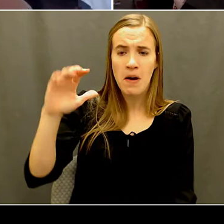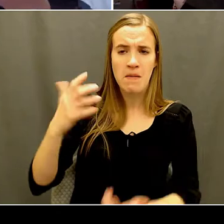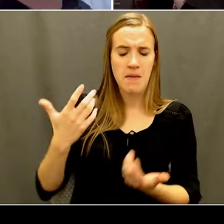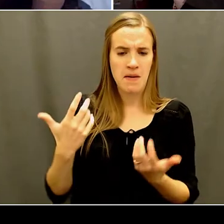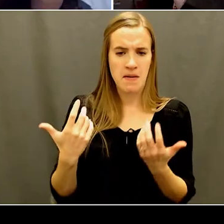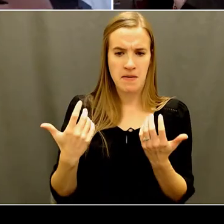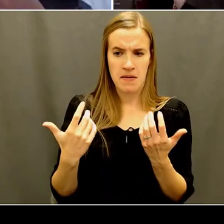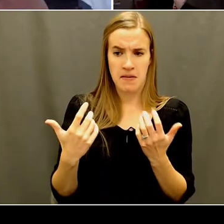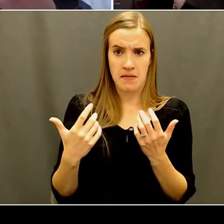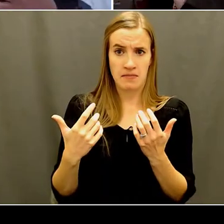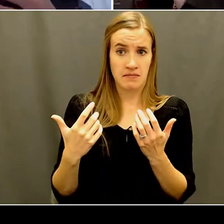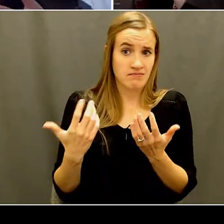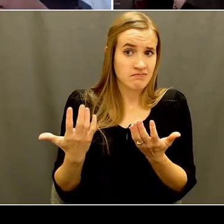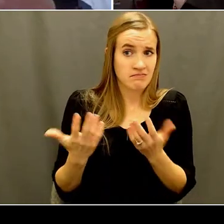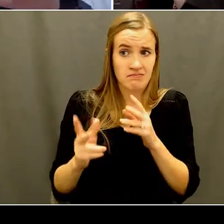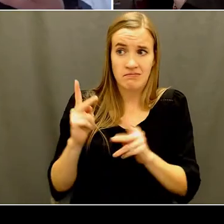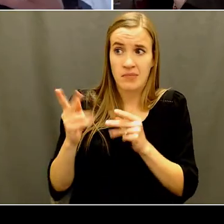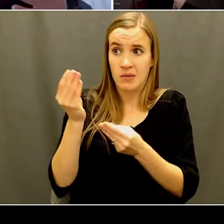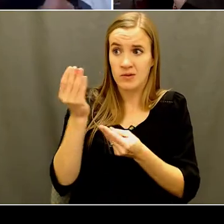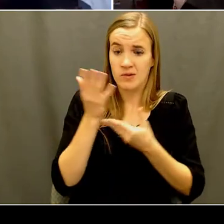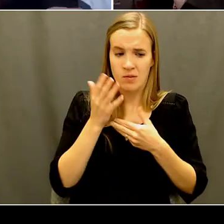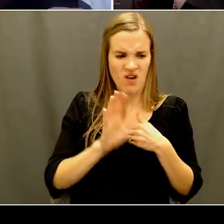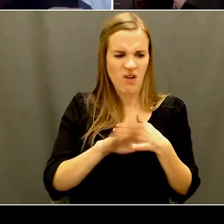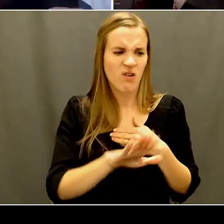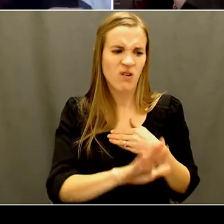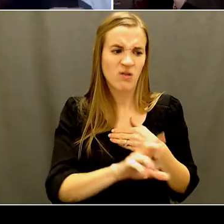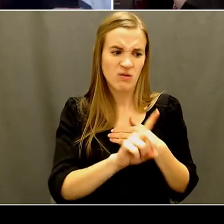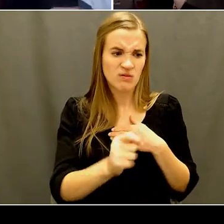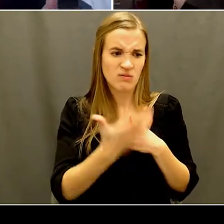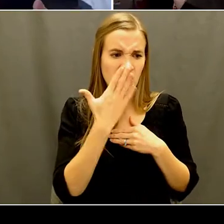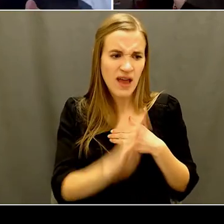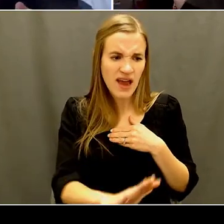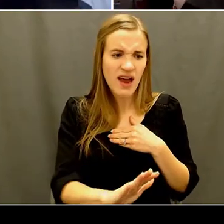was never told that my disability was inherently bad, but I was also never